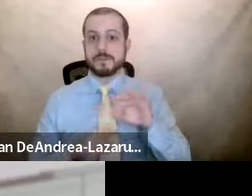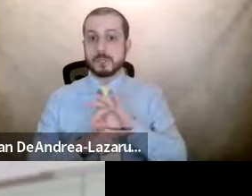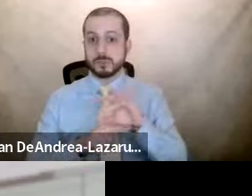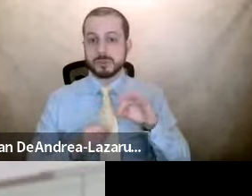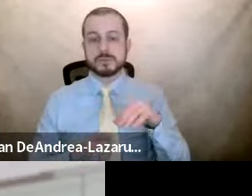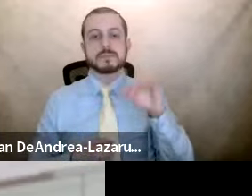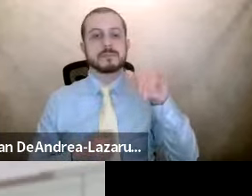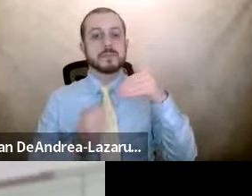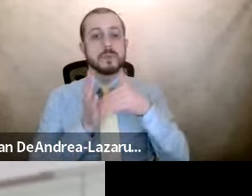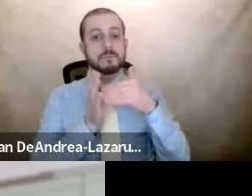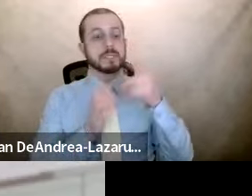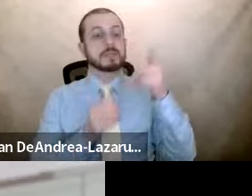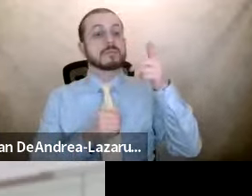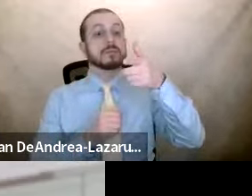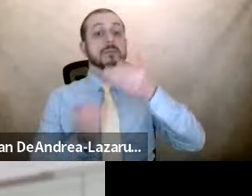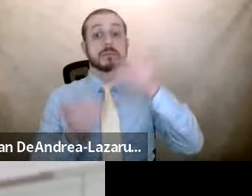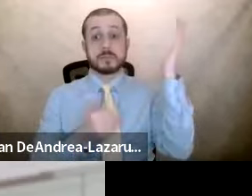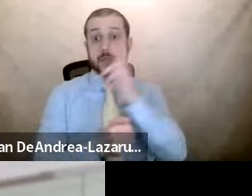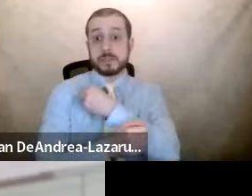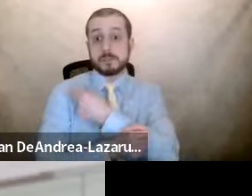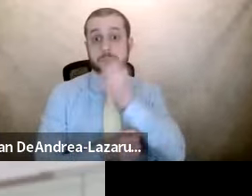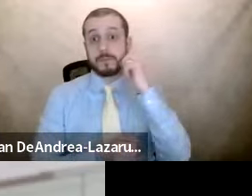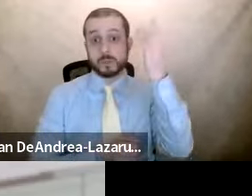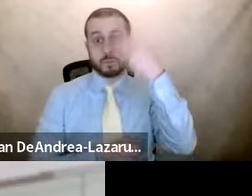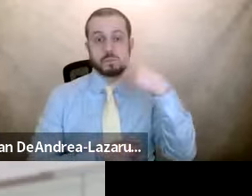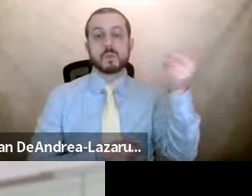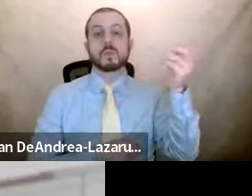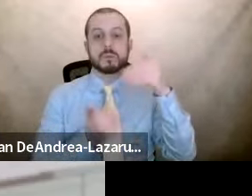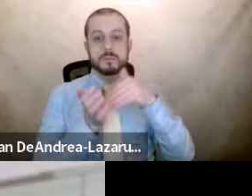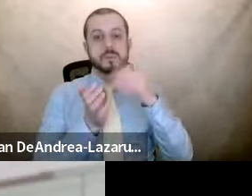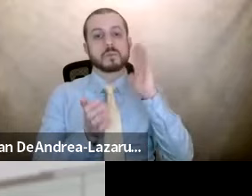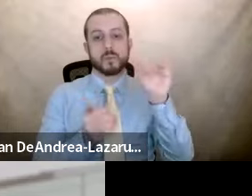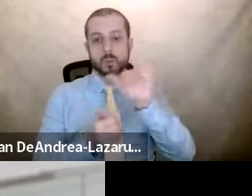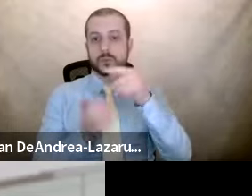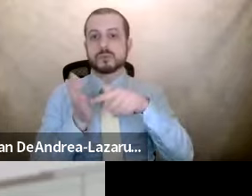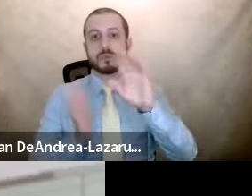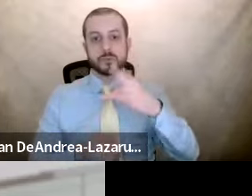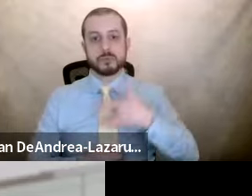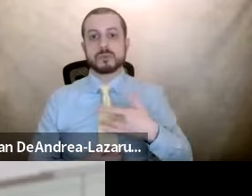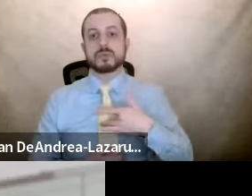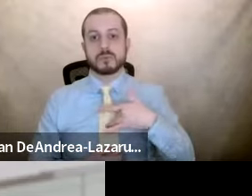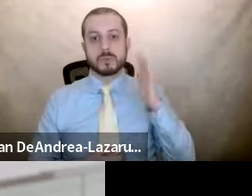pushed fast and hard against the side of the vessel, it could very easily lead to a tear.